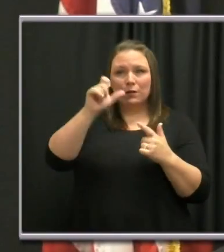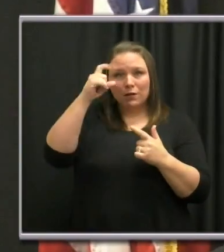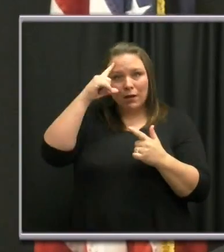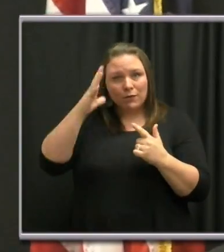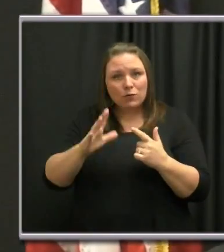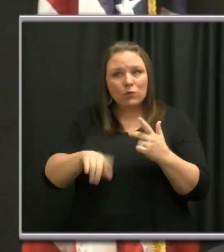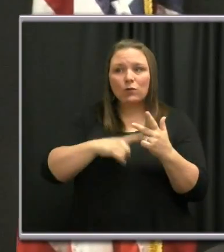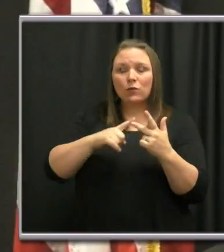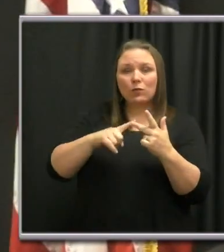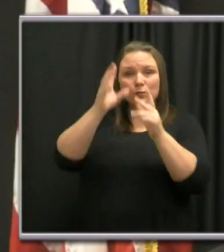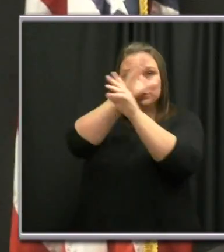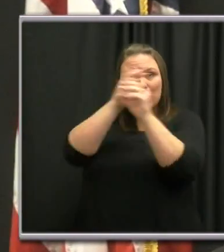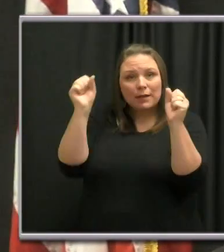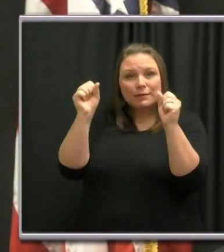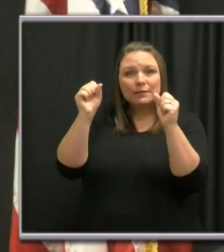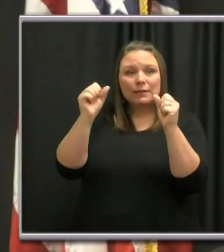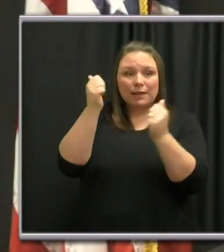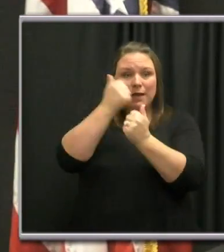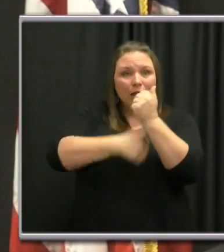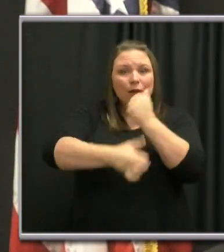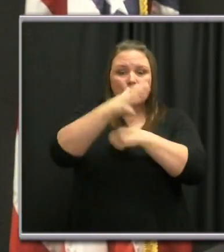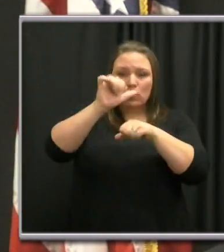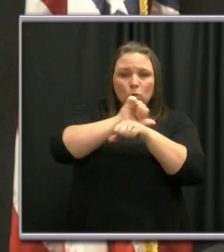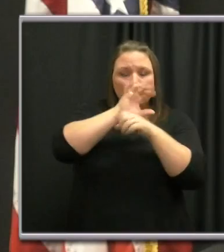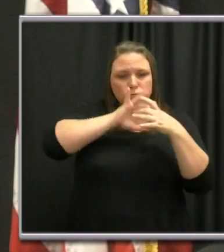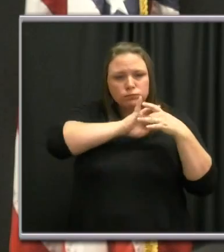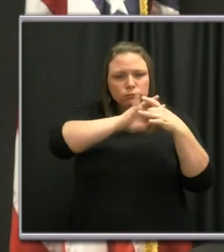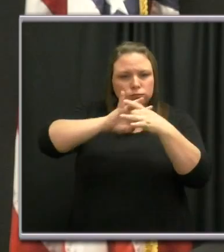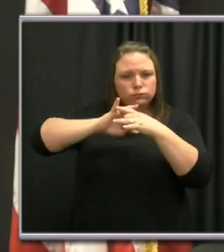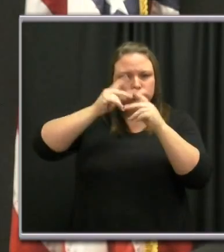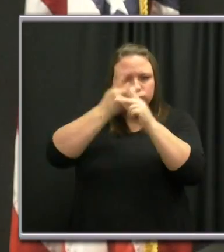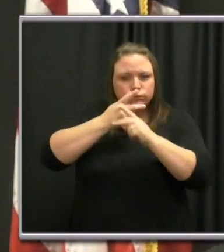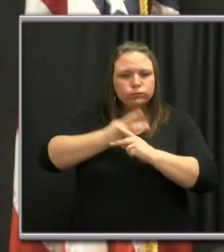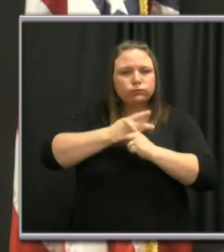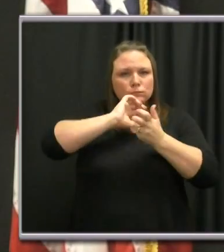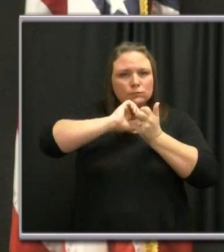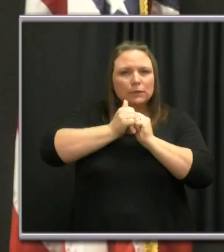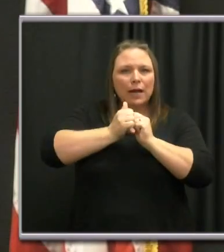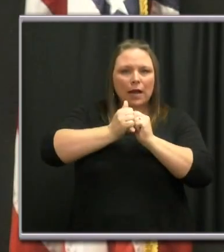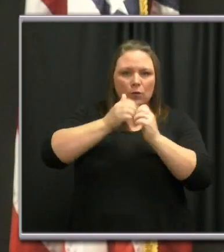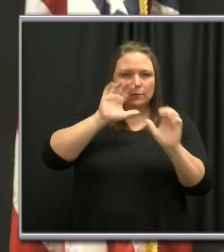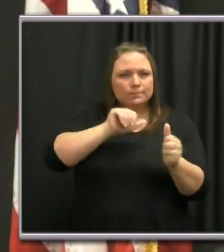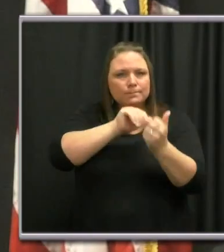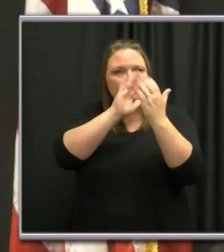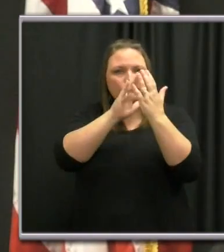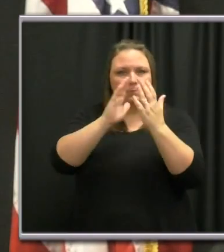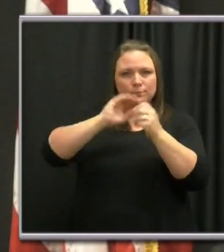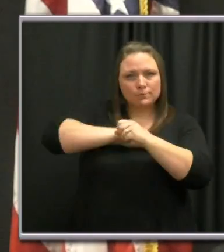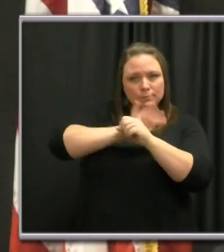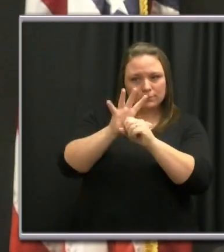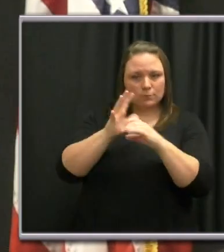FOR THE MAYOR OR THE GOVERNOR FOR OUR PRESIDENT FOR EVERYBODY